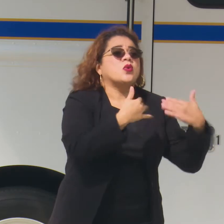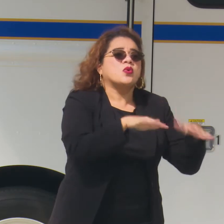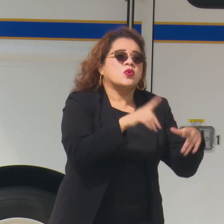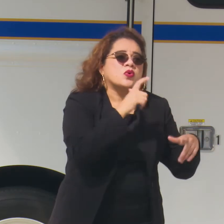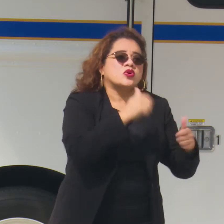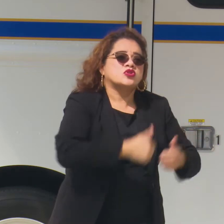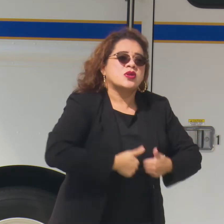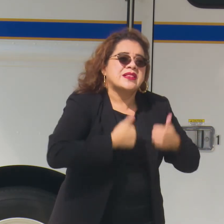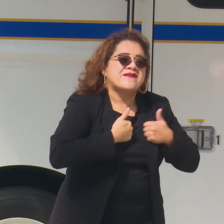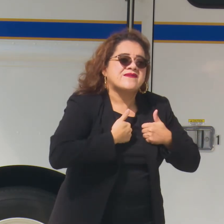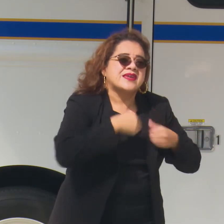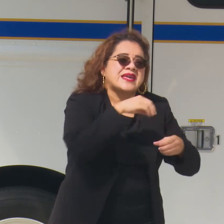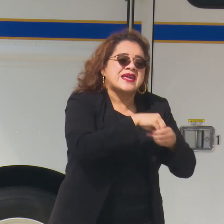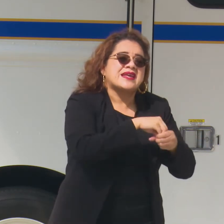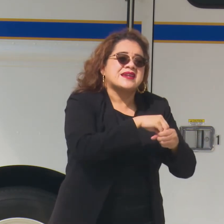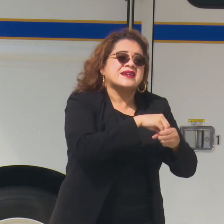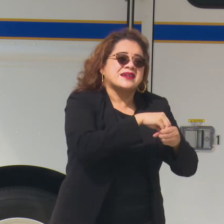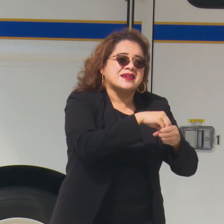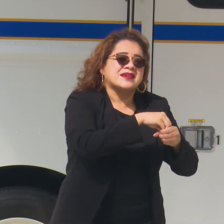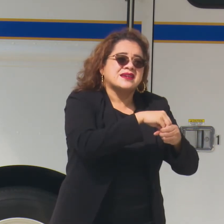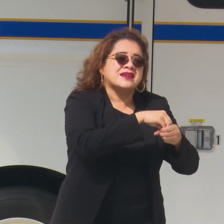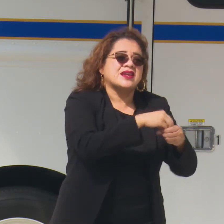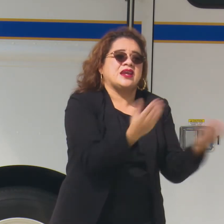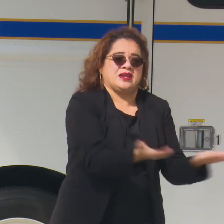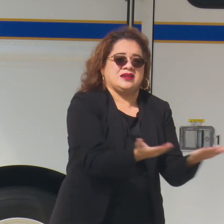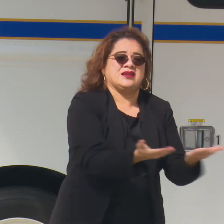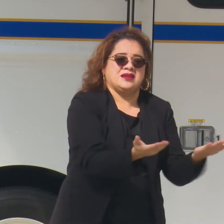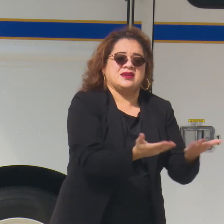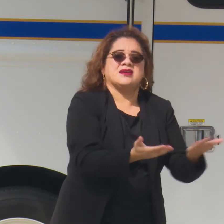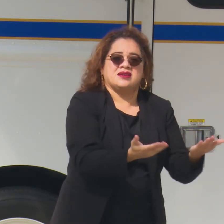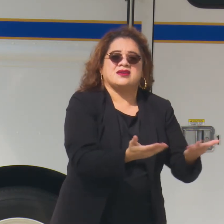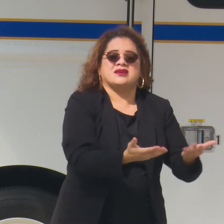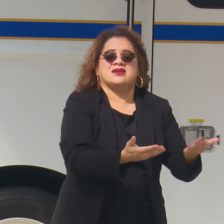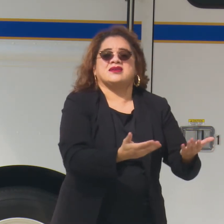I want to, I want to note why this is also very personal to me.